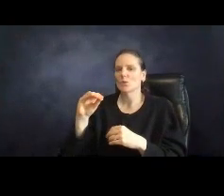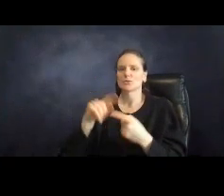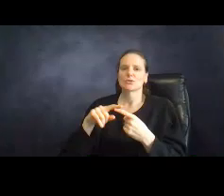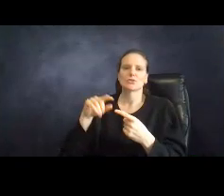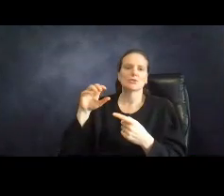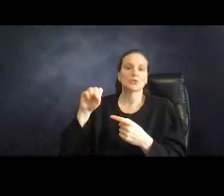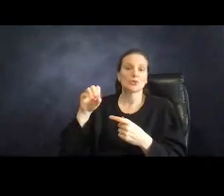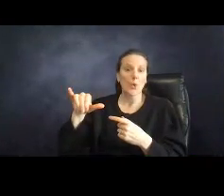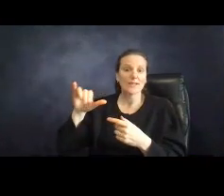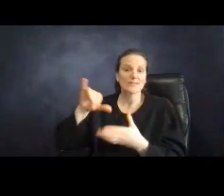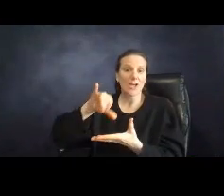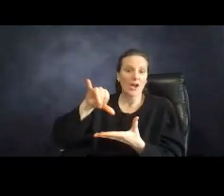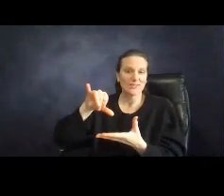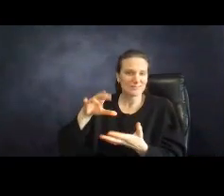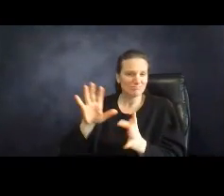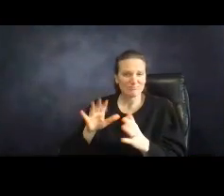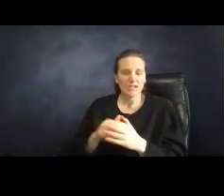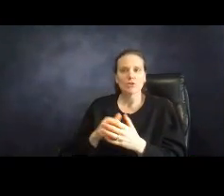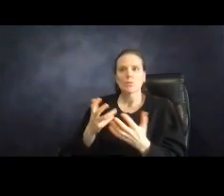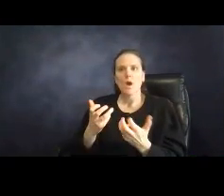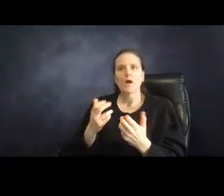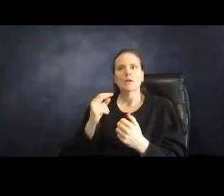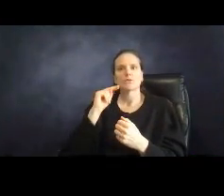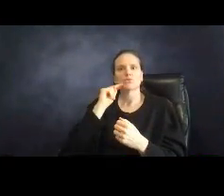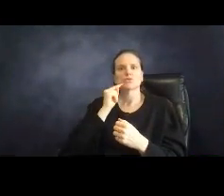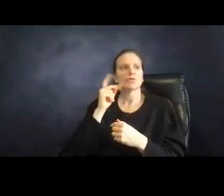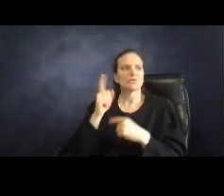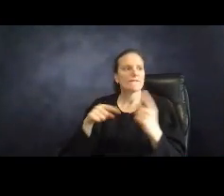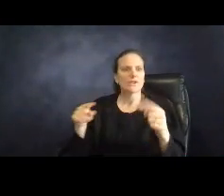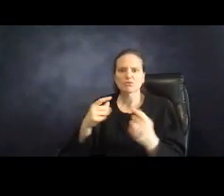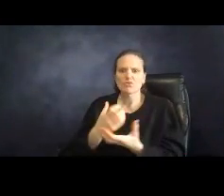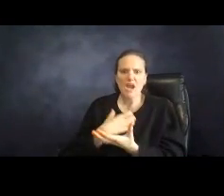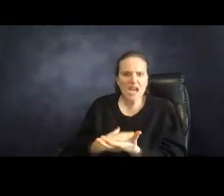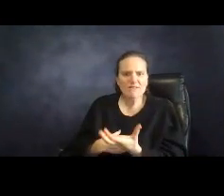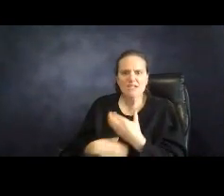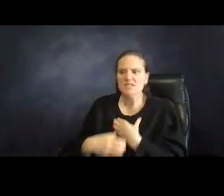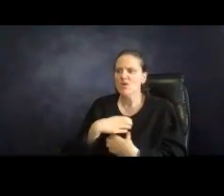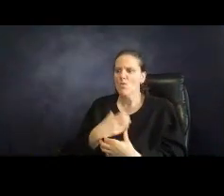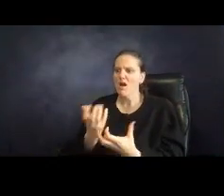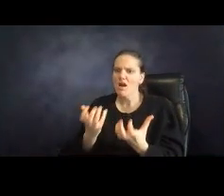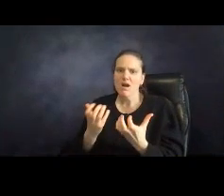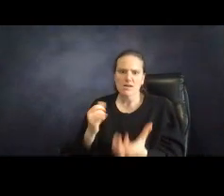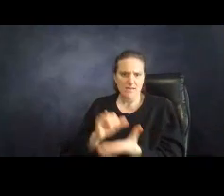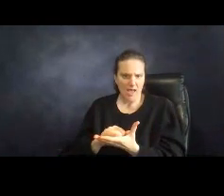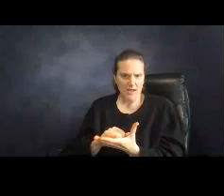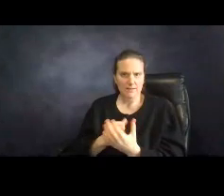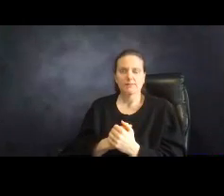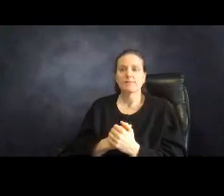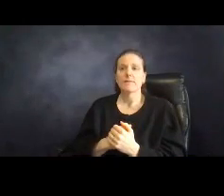and desiring nutritional diversity on your plate. And then we know that if you stay in that state